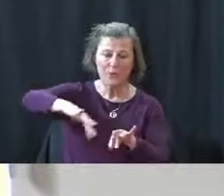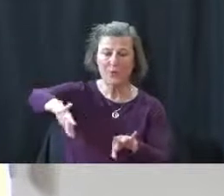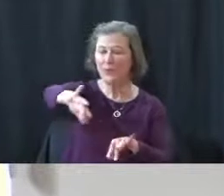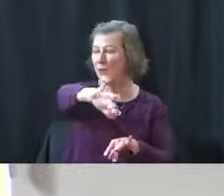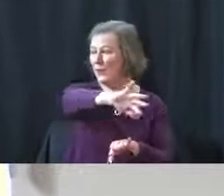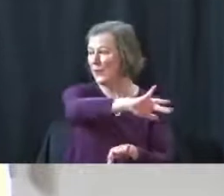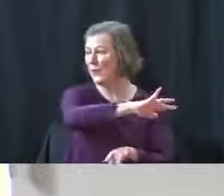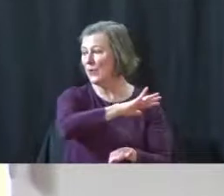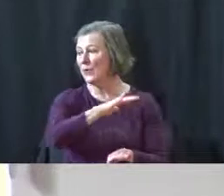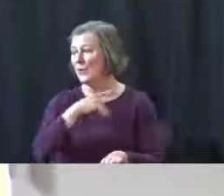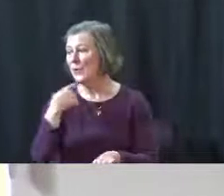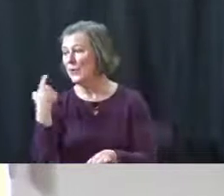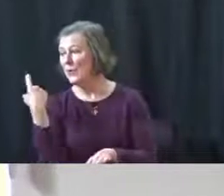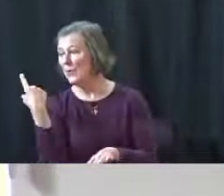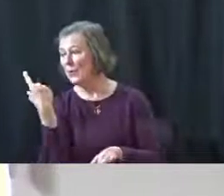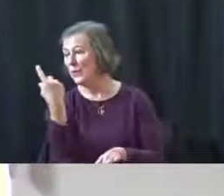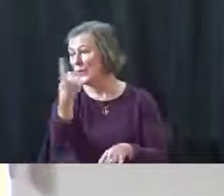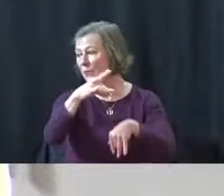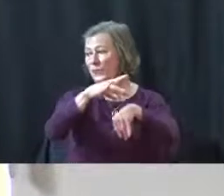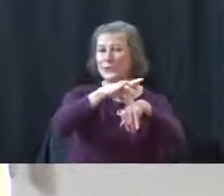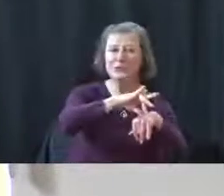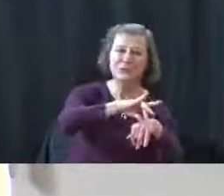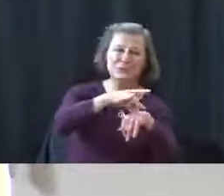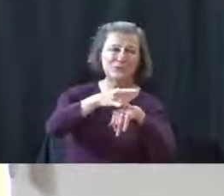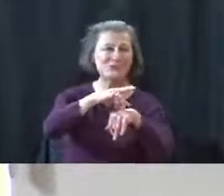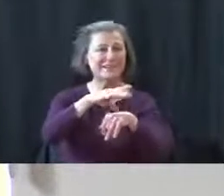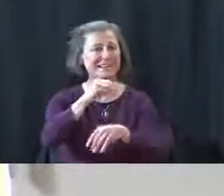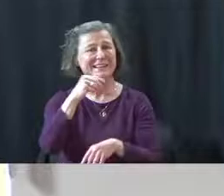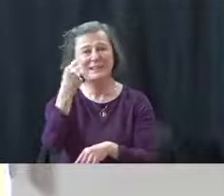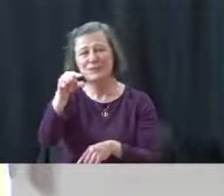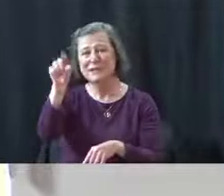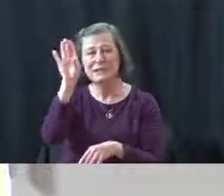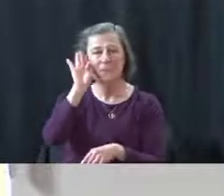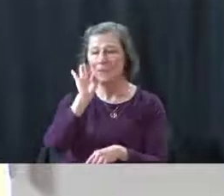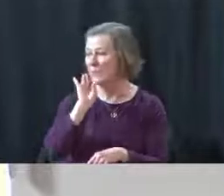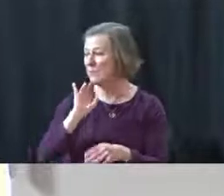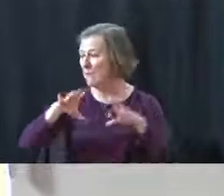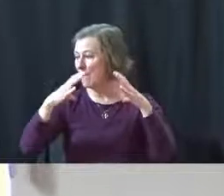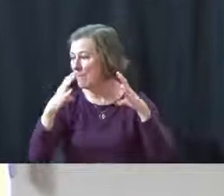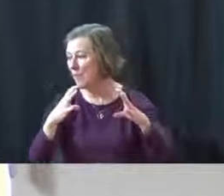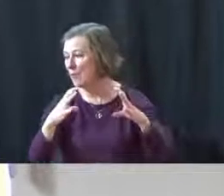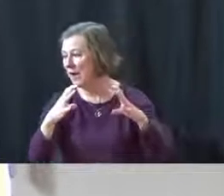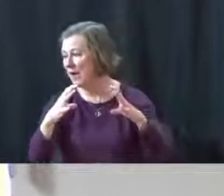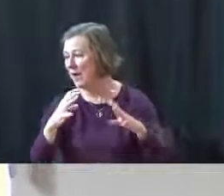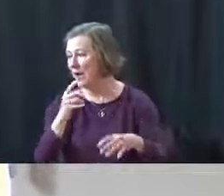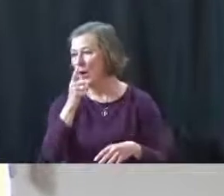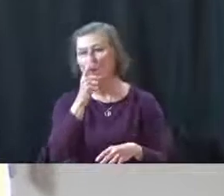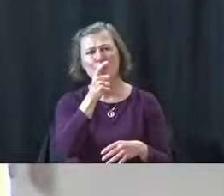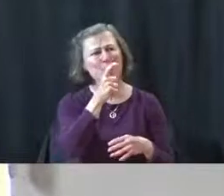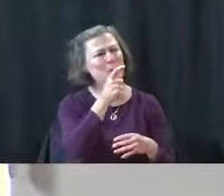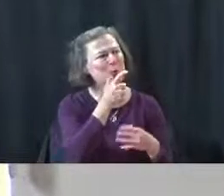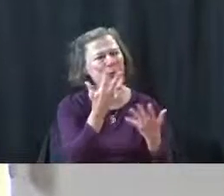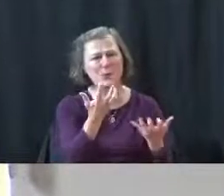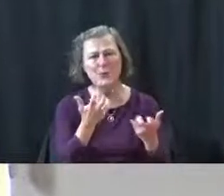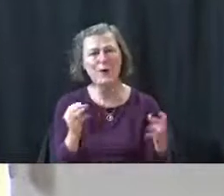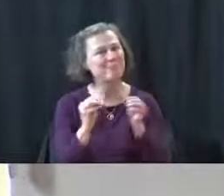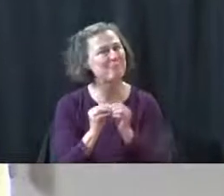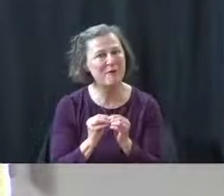One earth so green and brown. Who could ask for more.